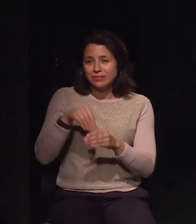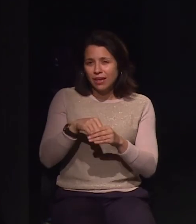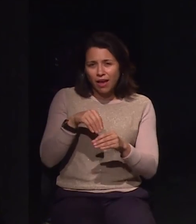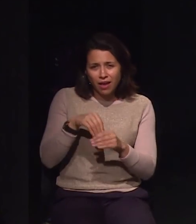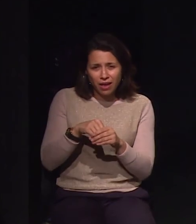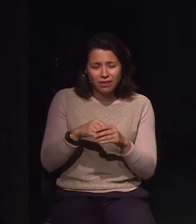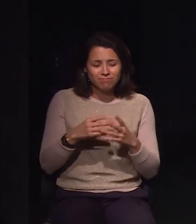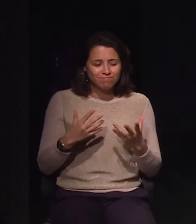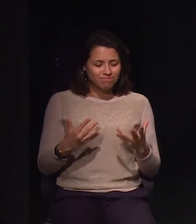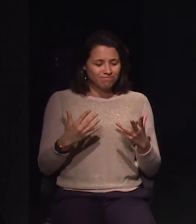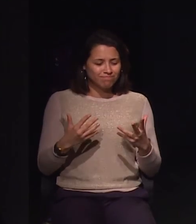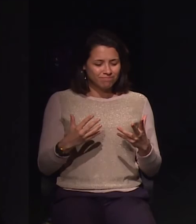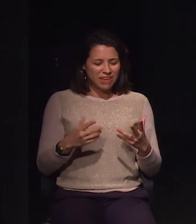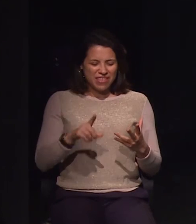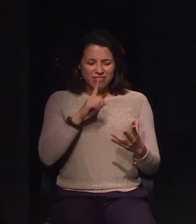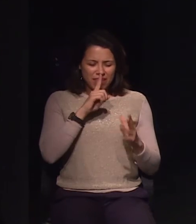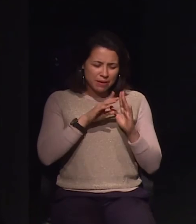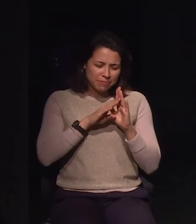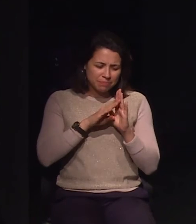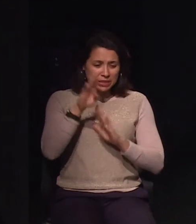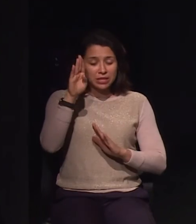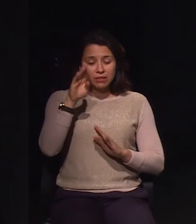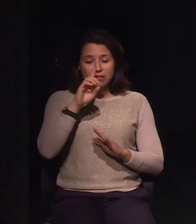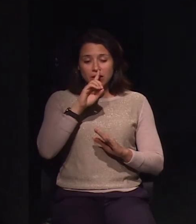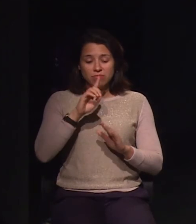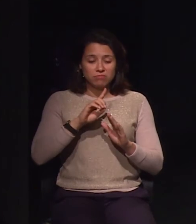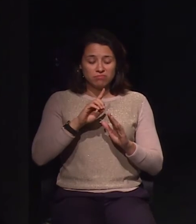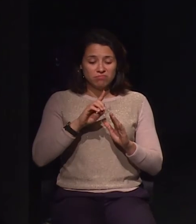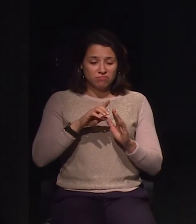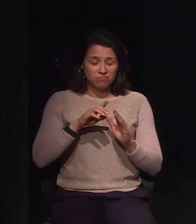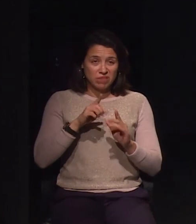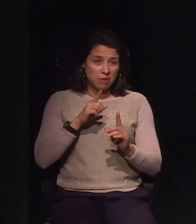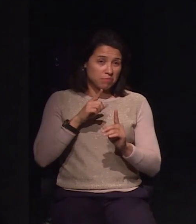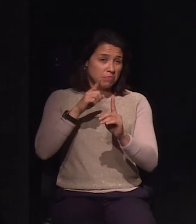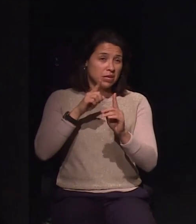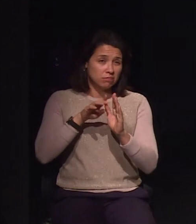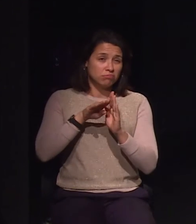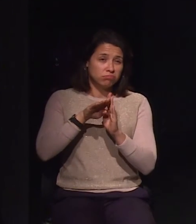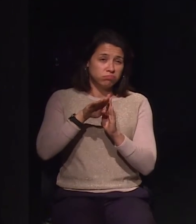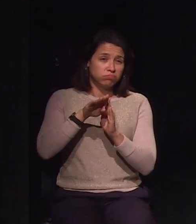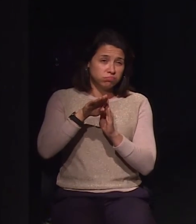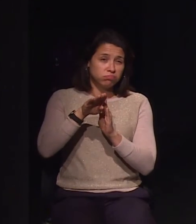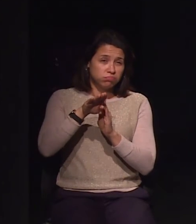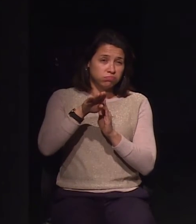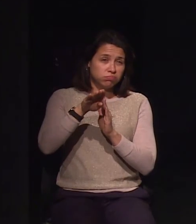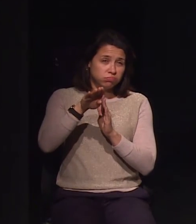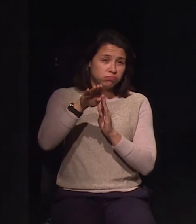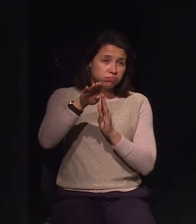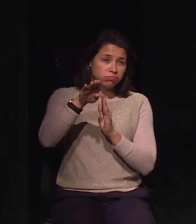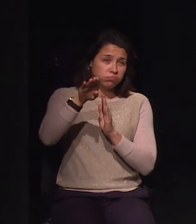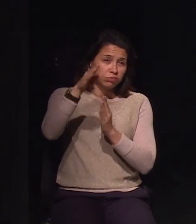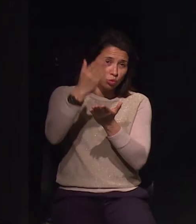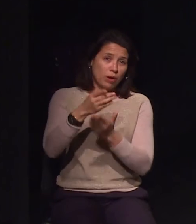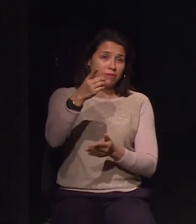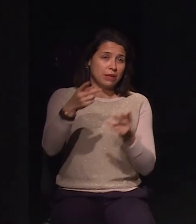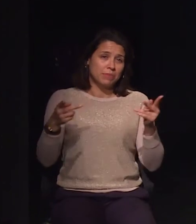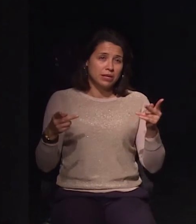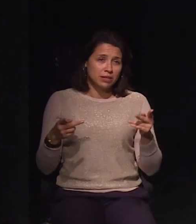that peak of development that was, which it really was, just a steady peak building and building and building to that place.